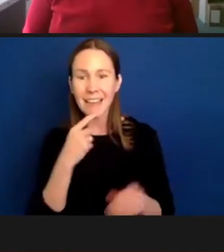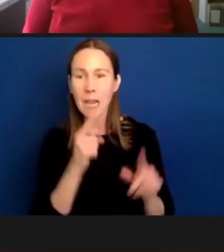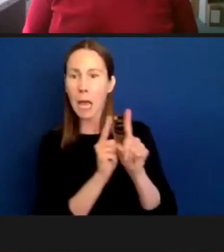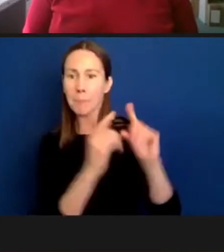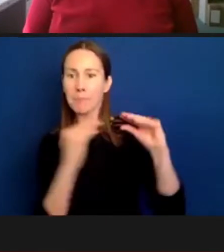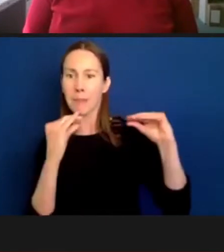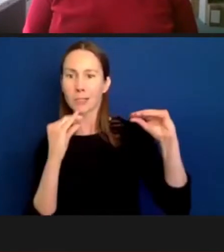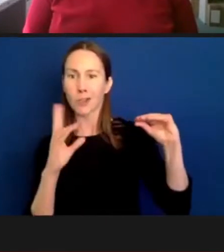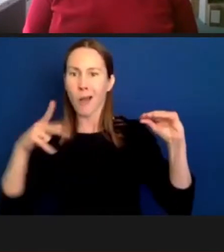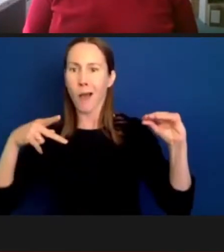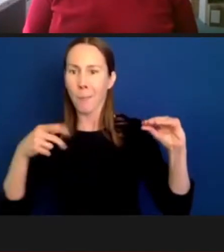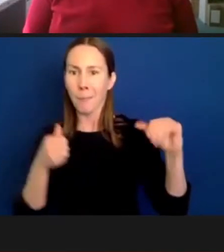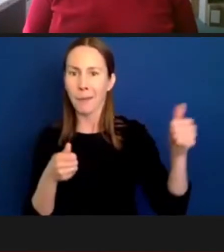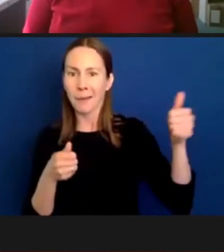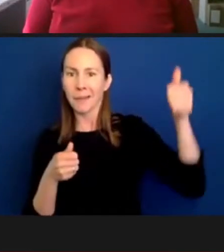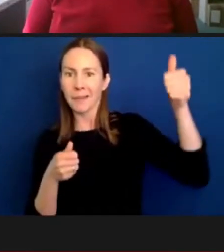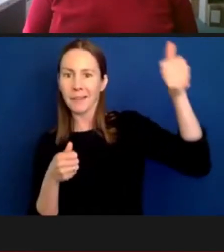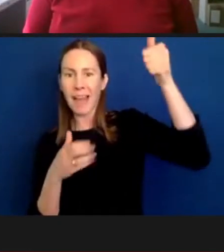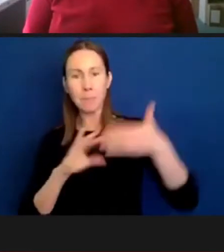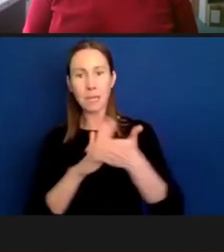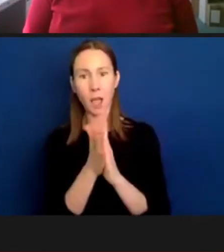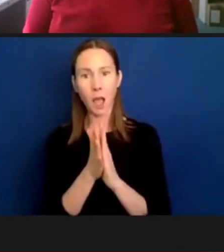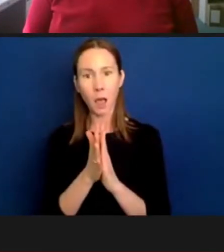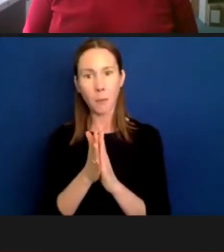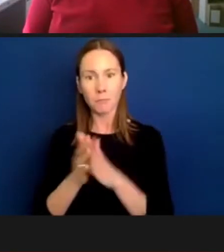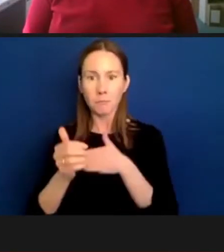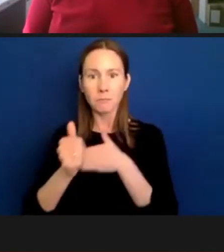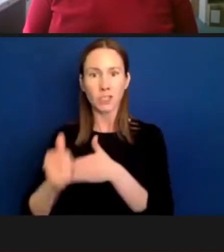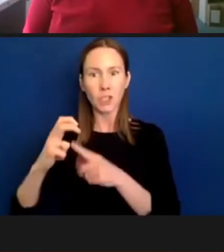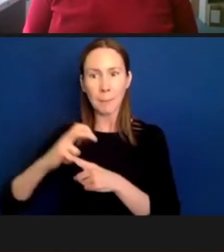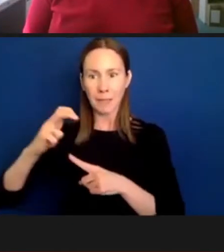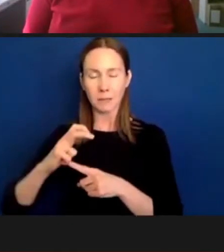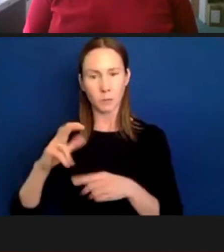and encourage them and support them and give them the resources they need to be champions